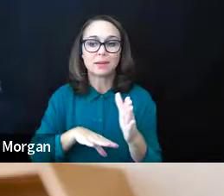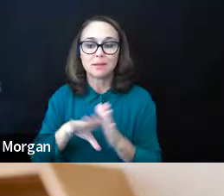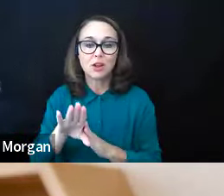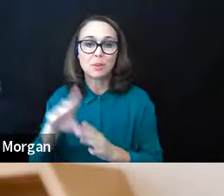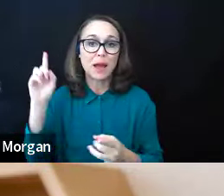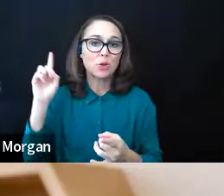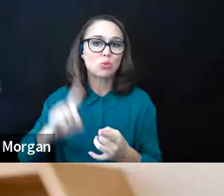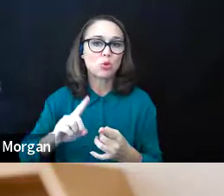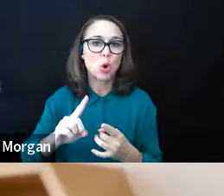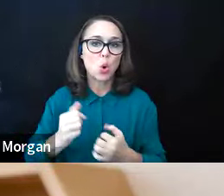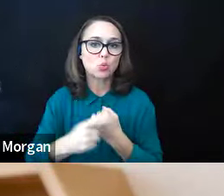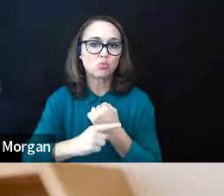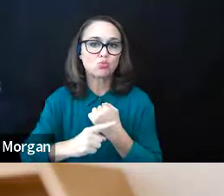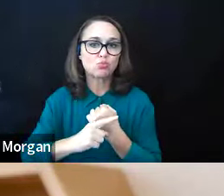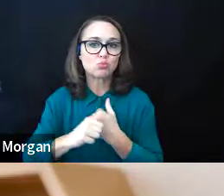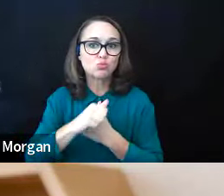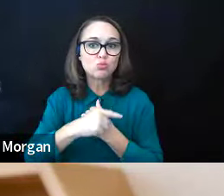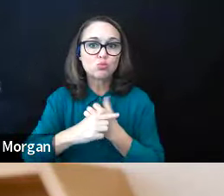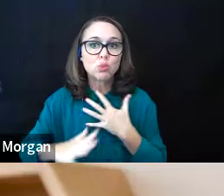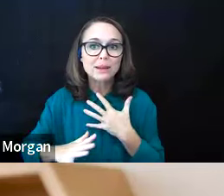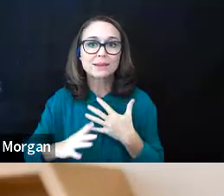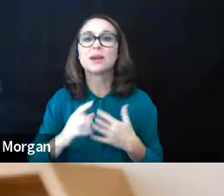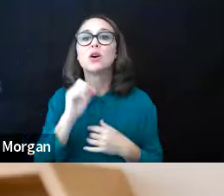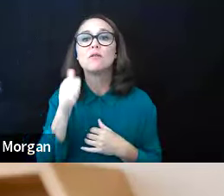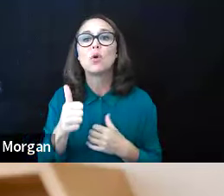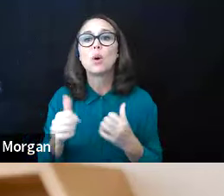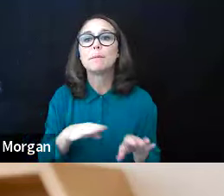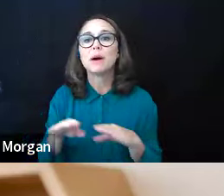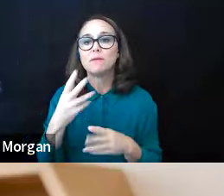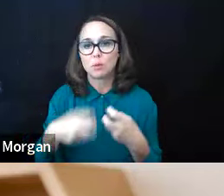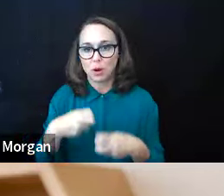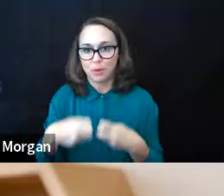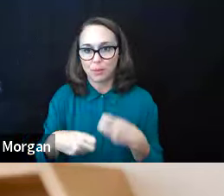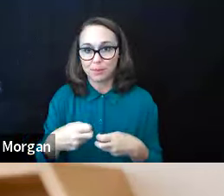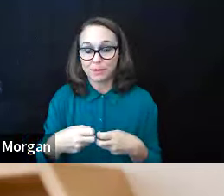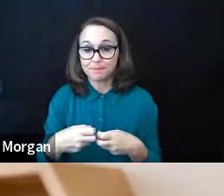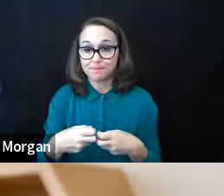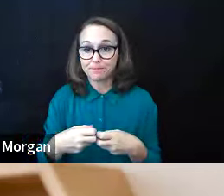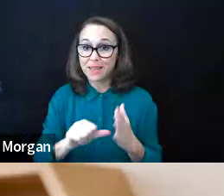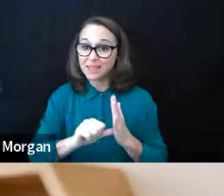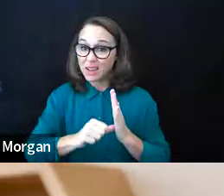and behavioral problems. Parental involvement is emphasized as critical in the child's development